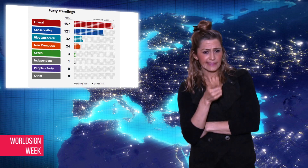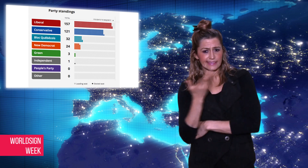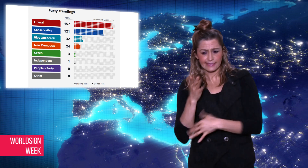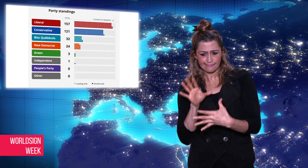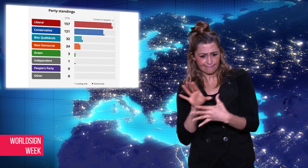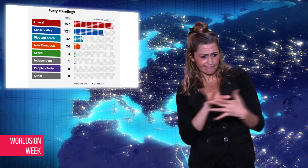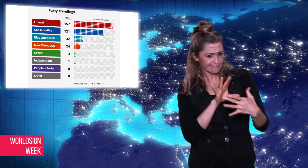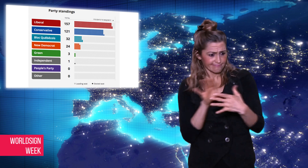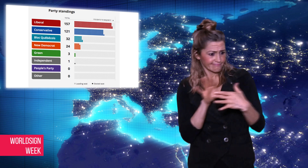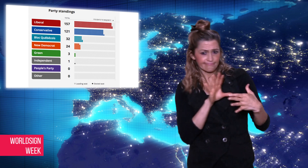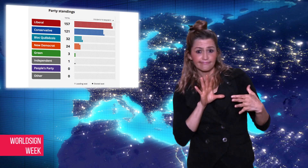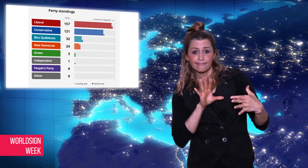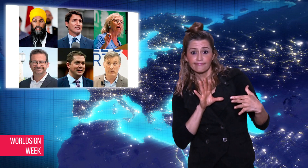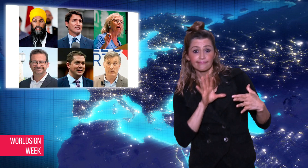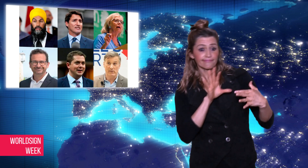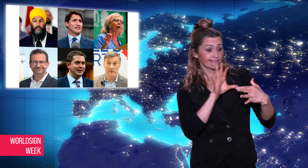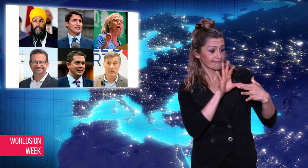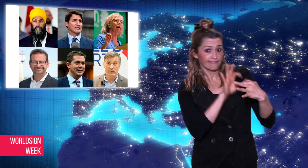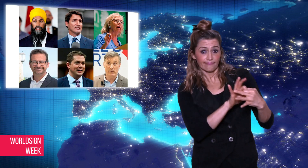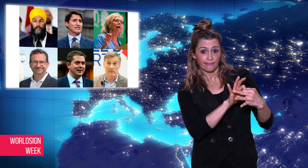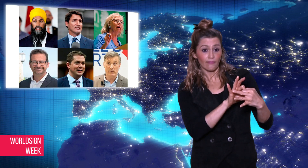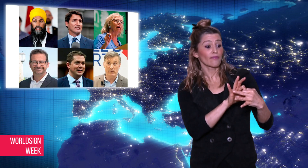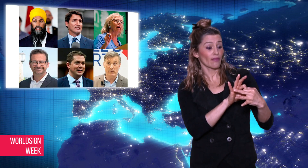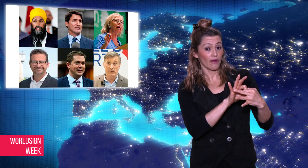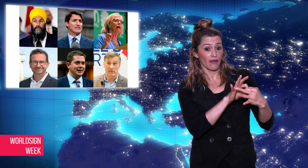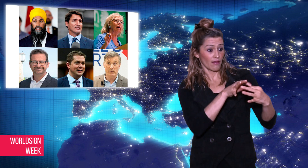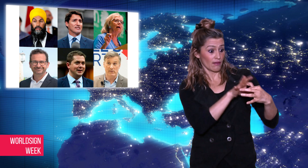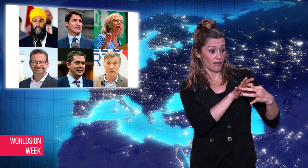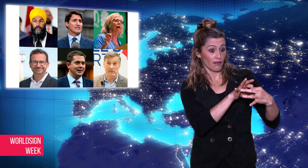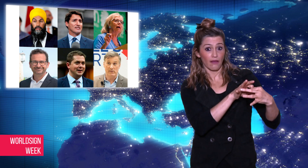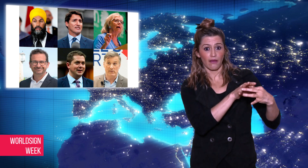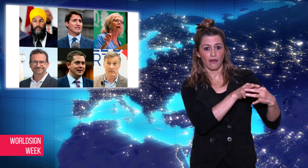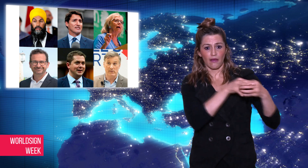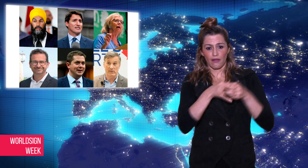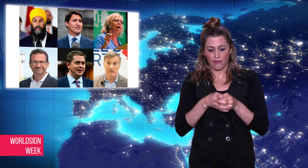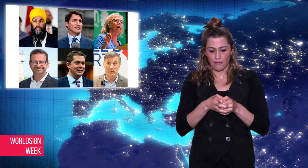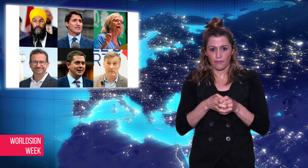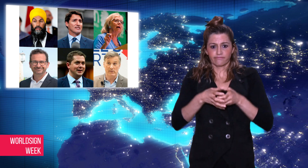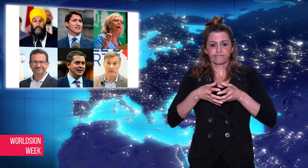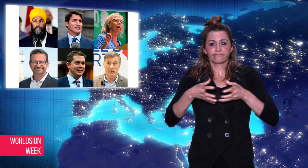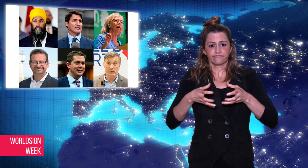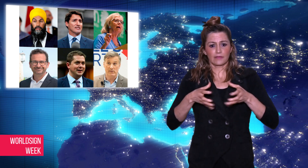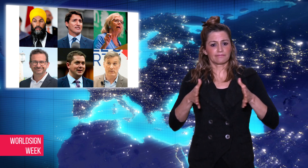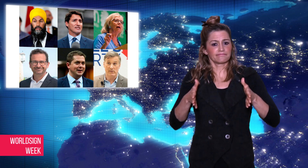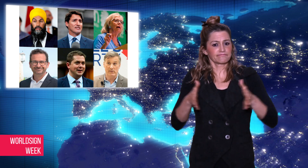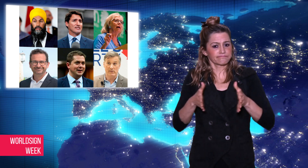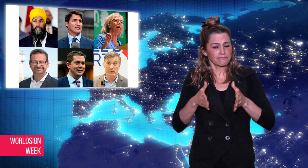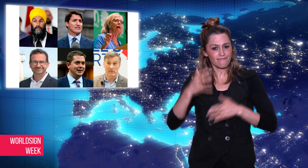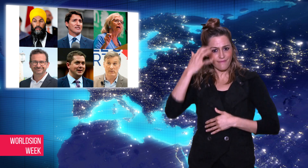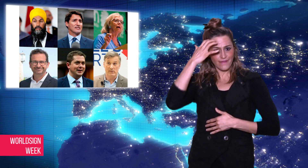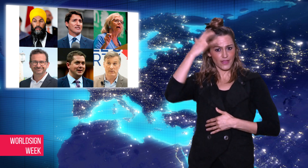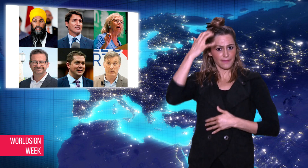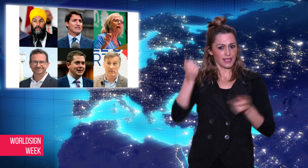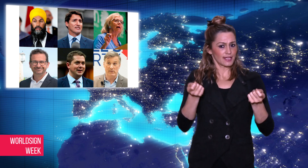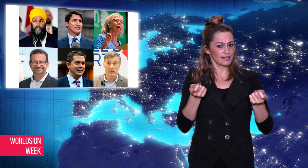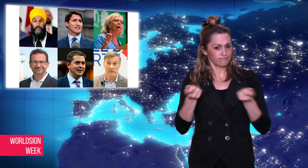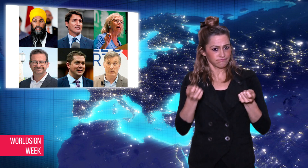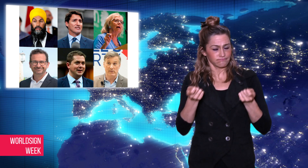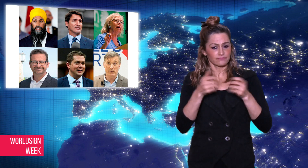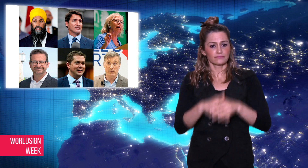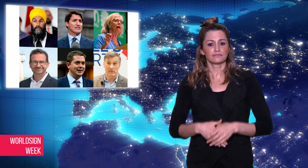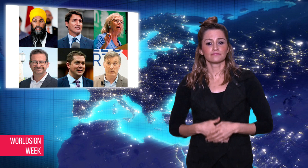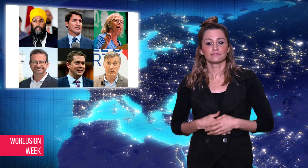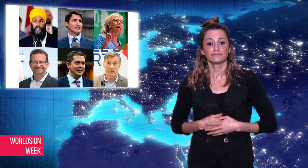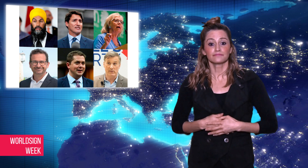with other political parties to form a minority